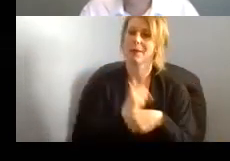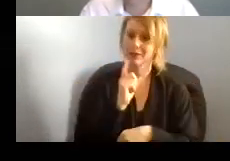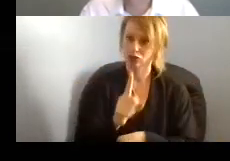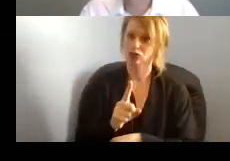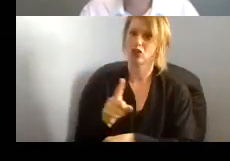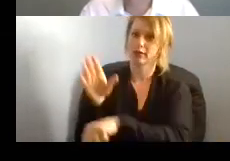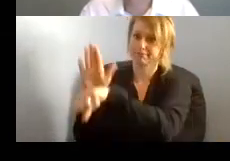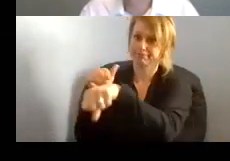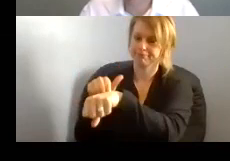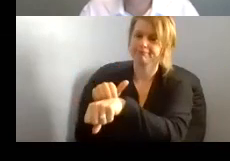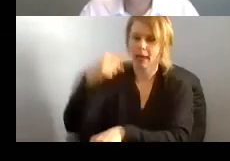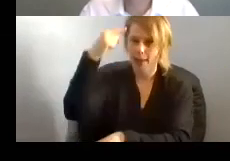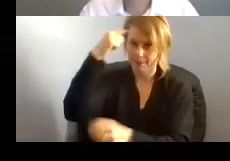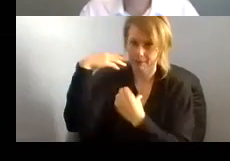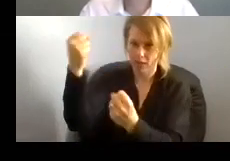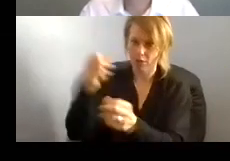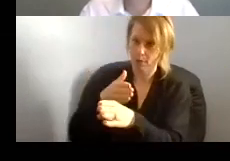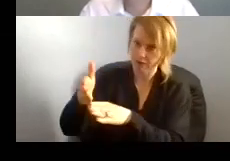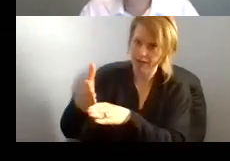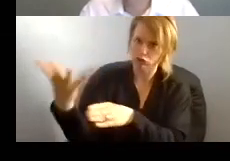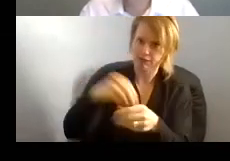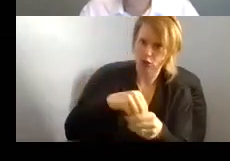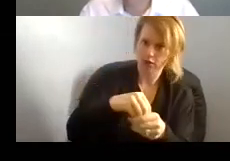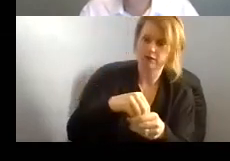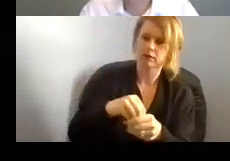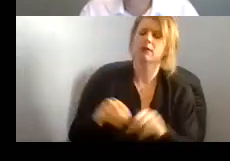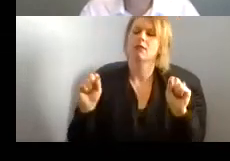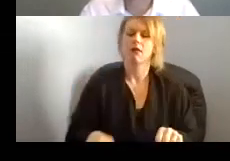a mental health professional involved who can do an assessment in a timely